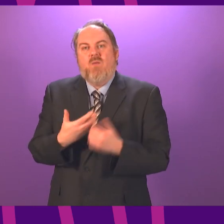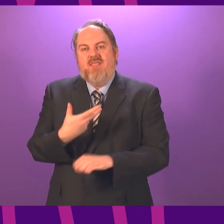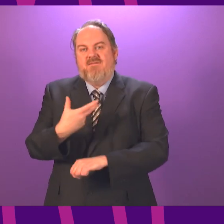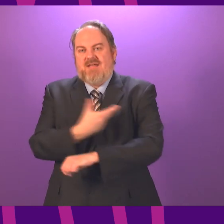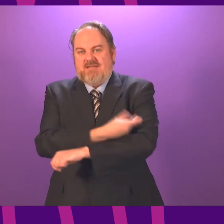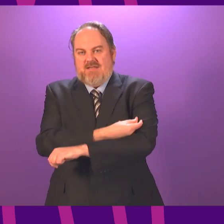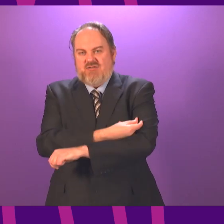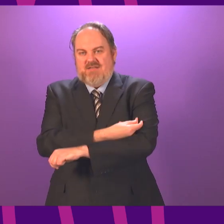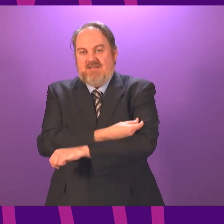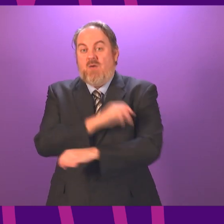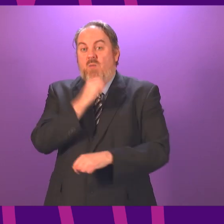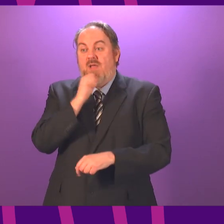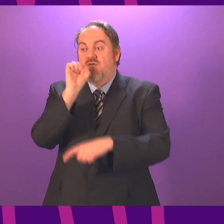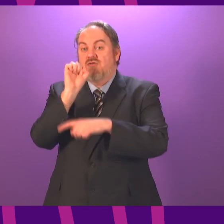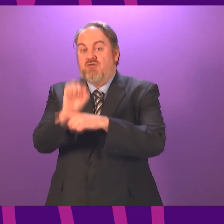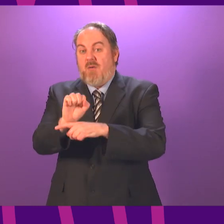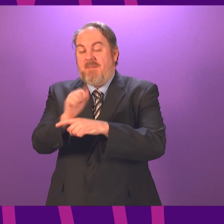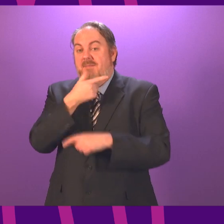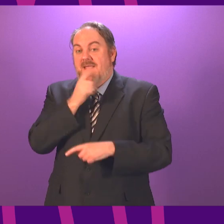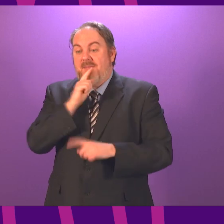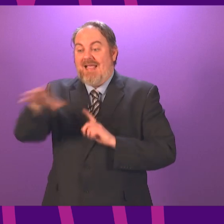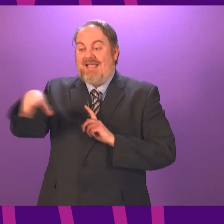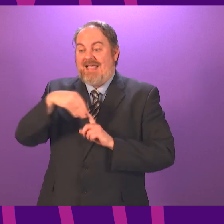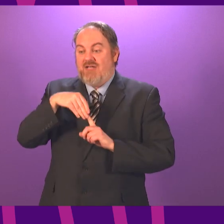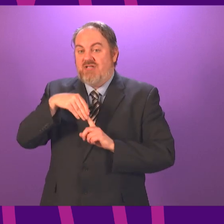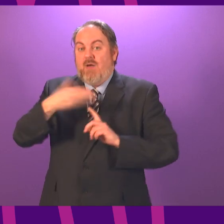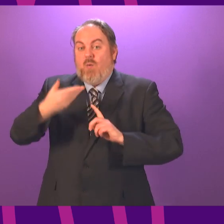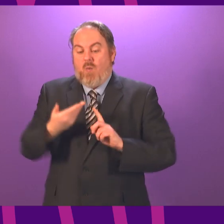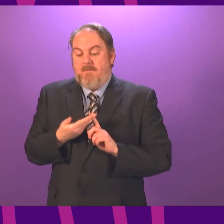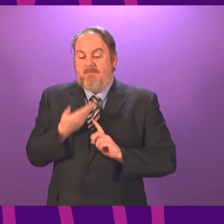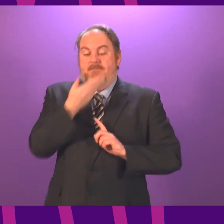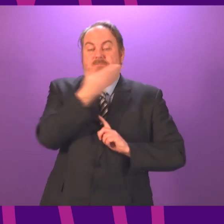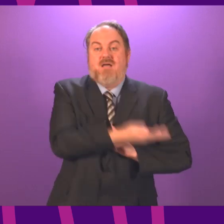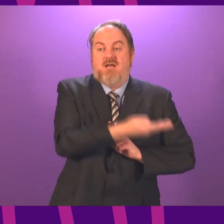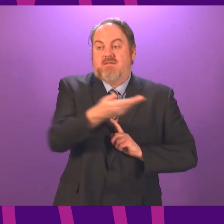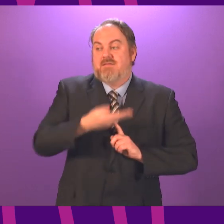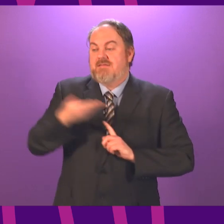stopping people getting and transmitting the virus. The evidence that was published yesterday